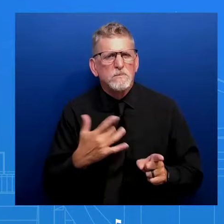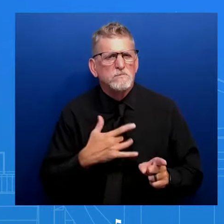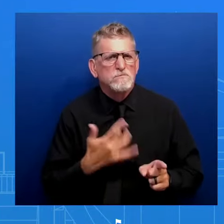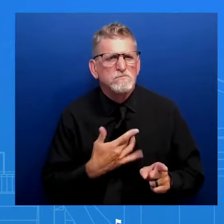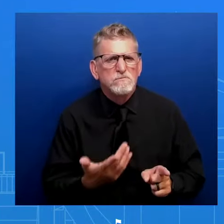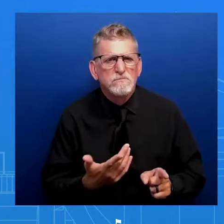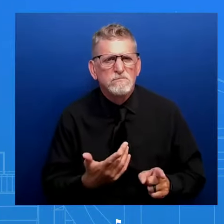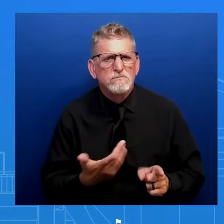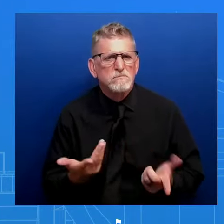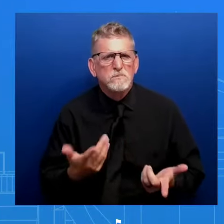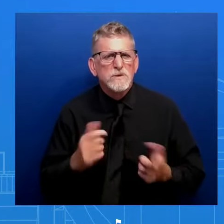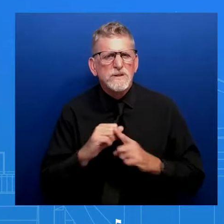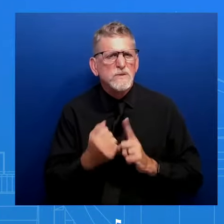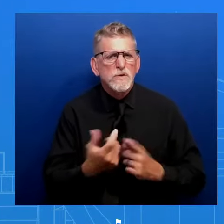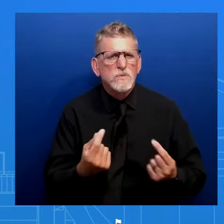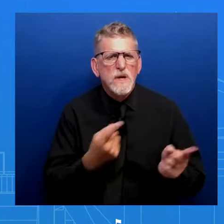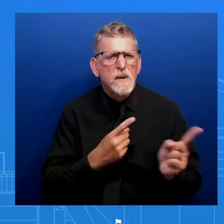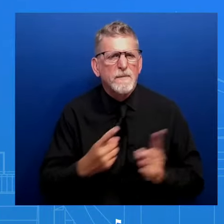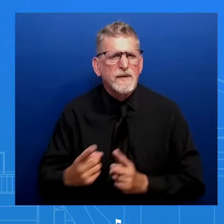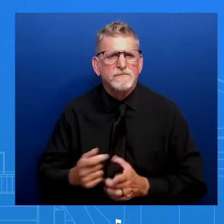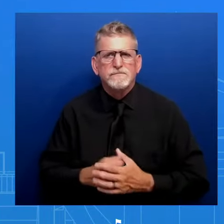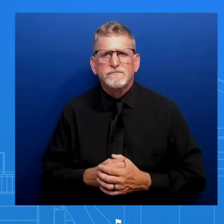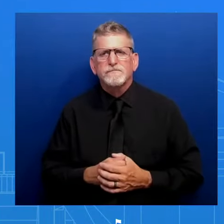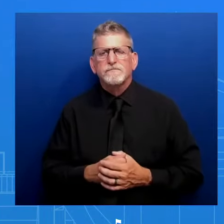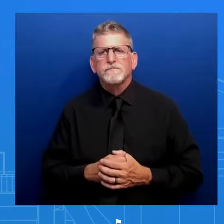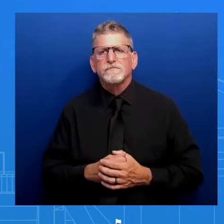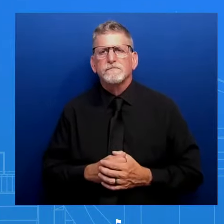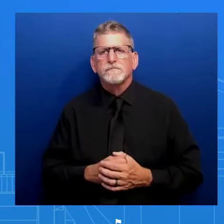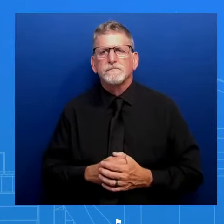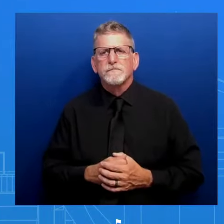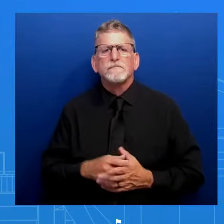with Senator Tuberville. He maintains his hold.